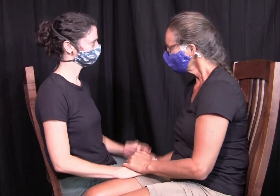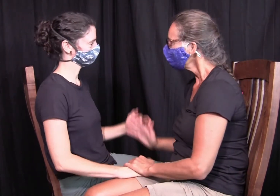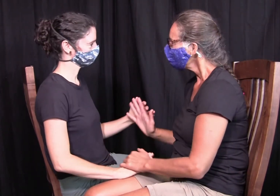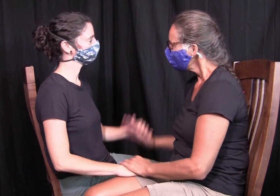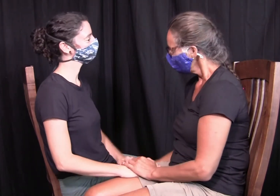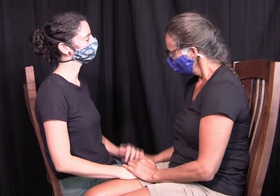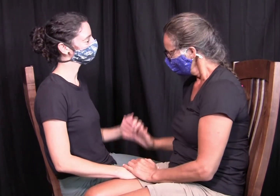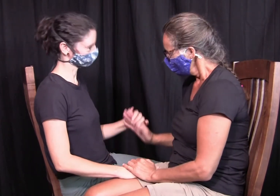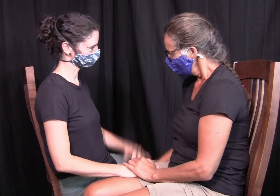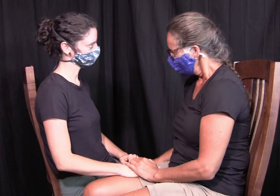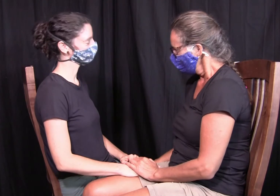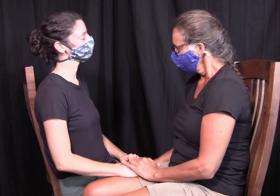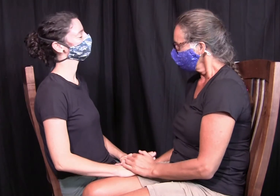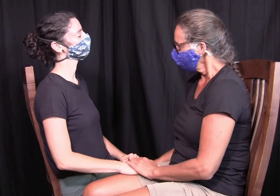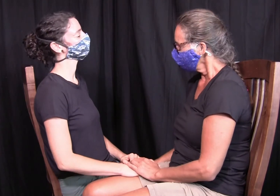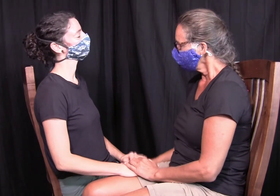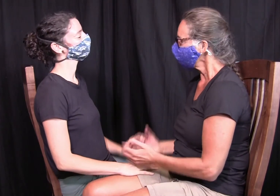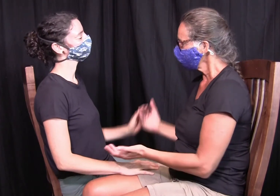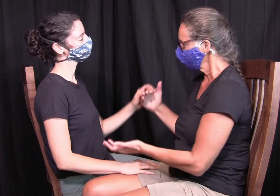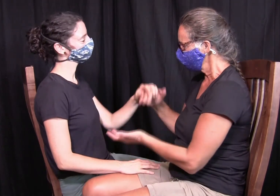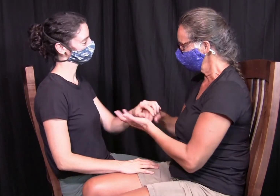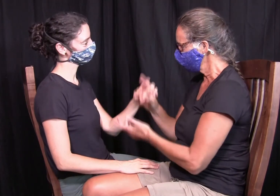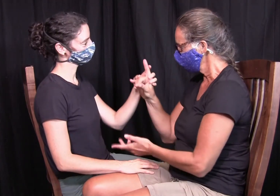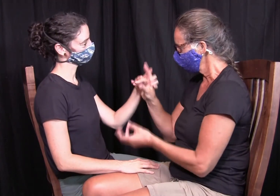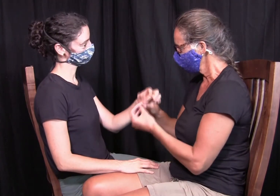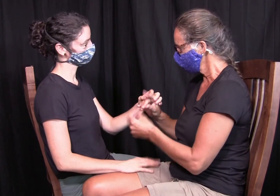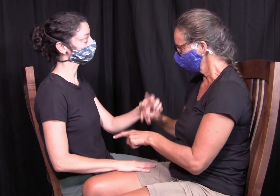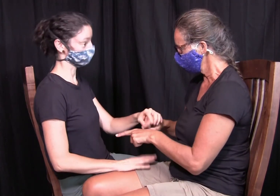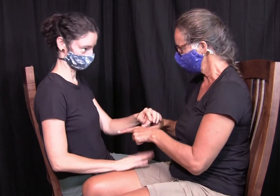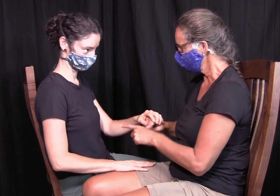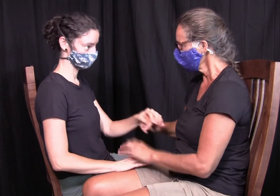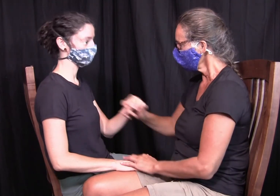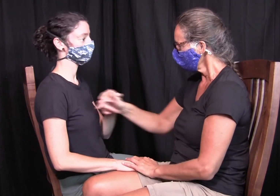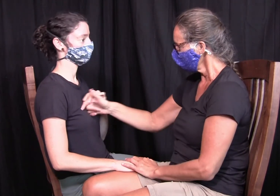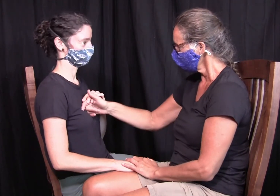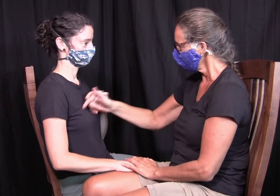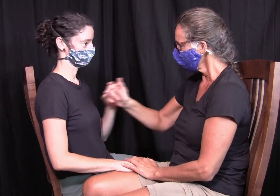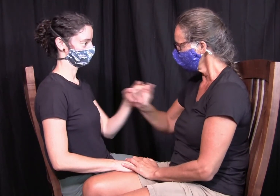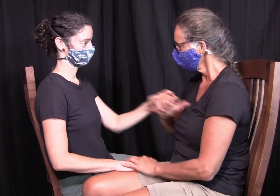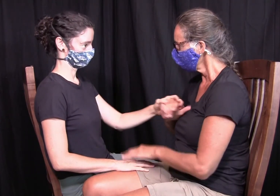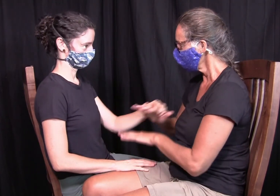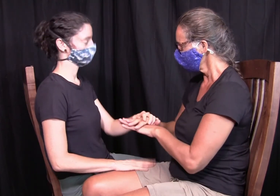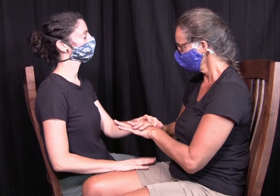All right. Let's do that one more time. And let's go slowly, okay?